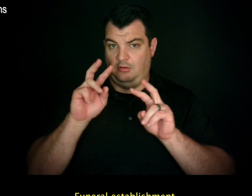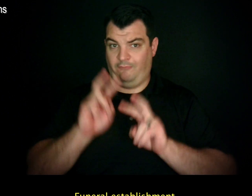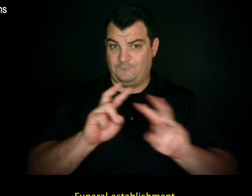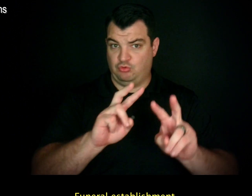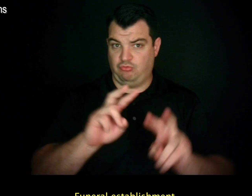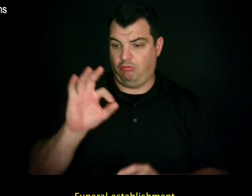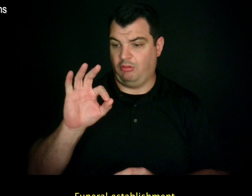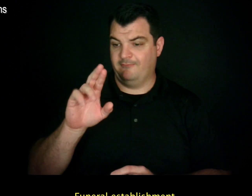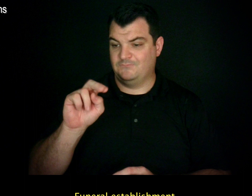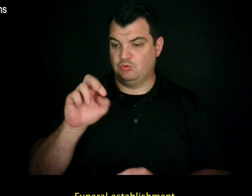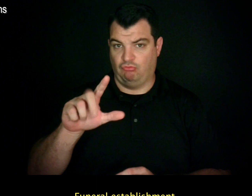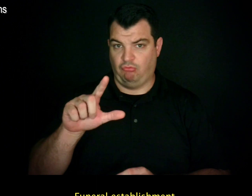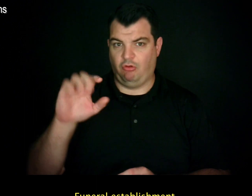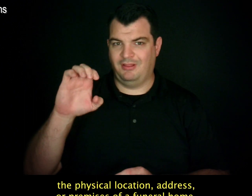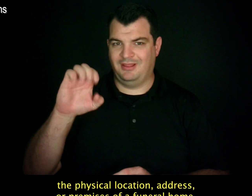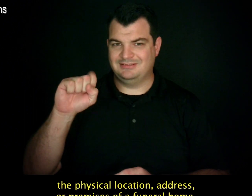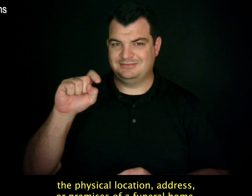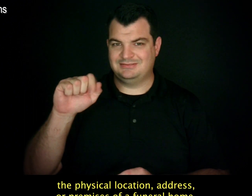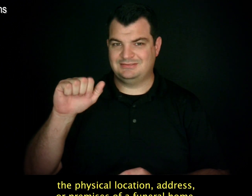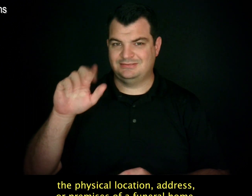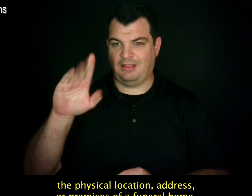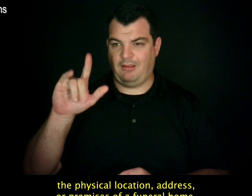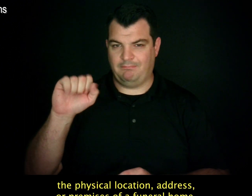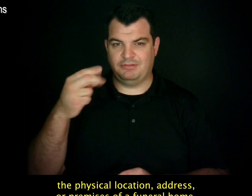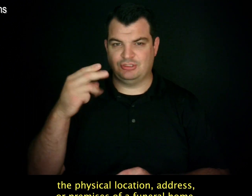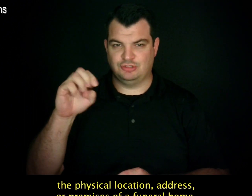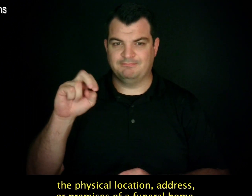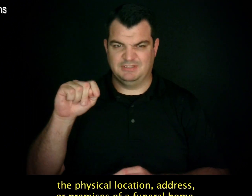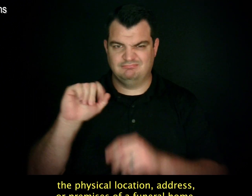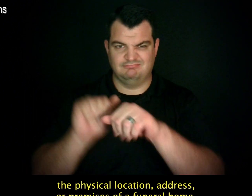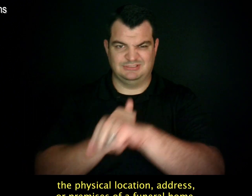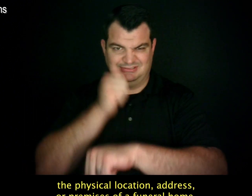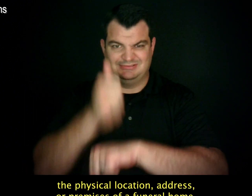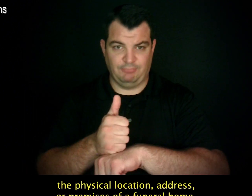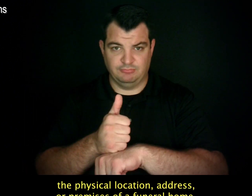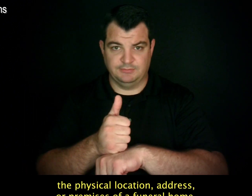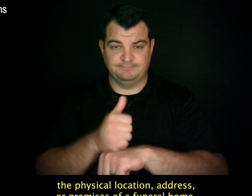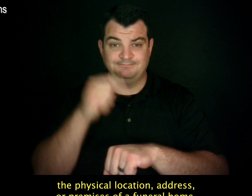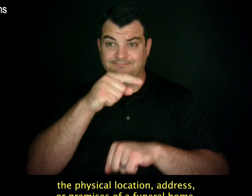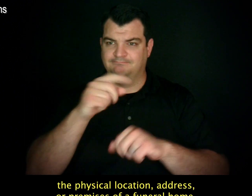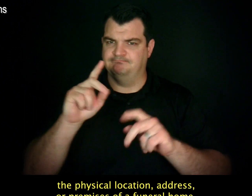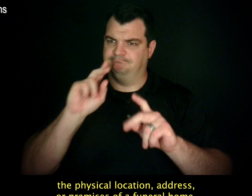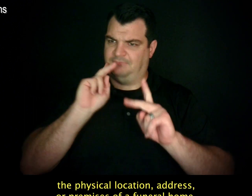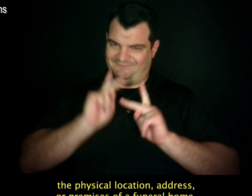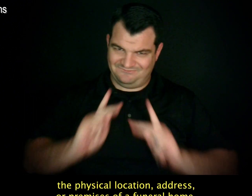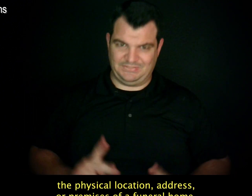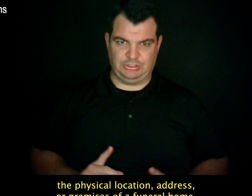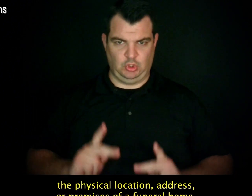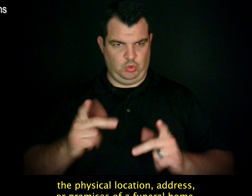Funeral establishment, the physical location, address, or premises of a funeral home.